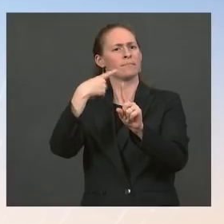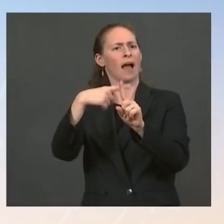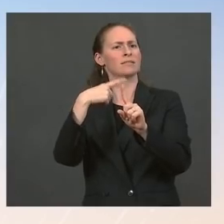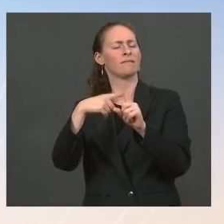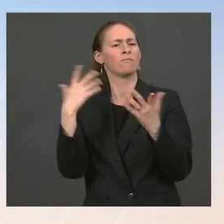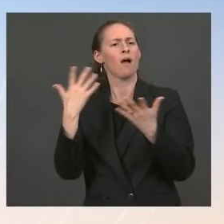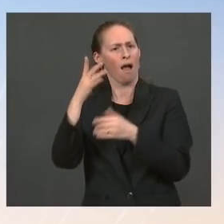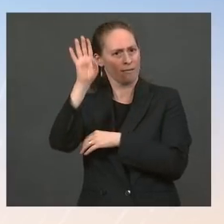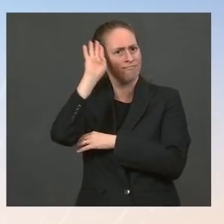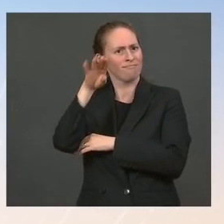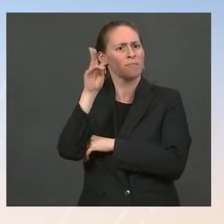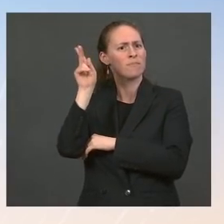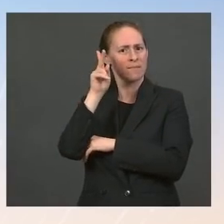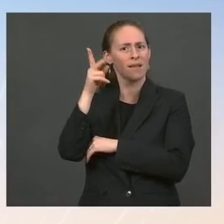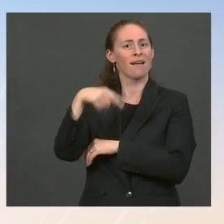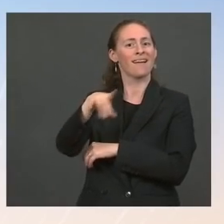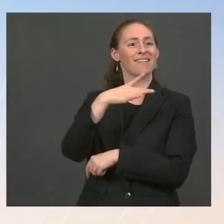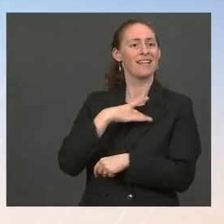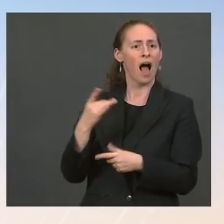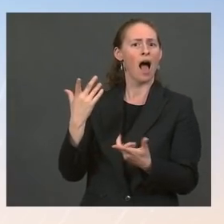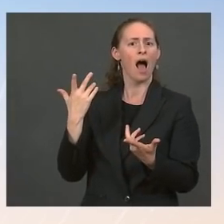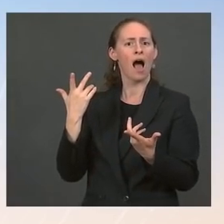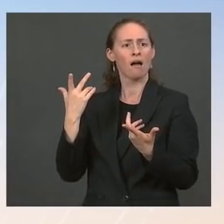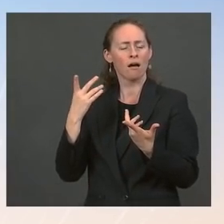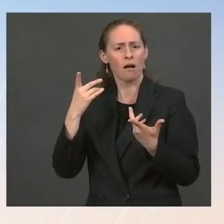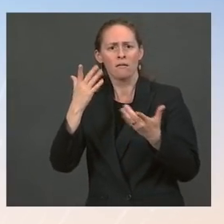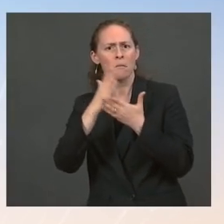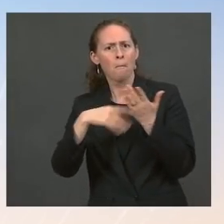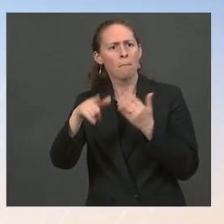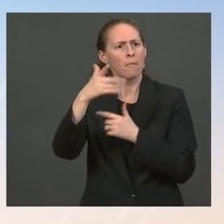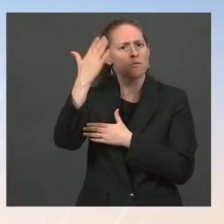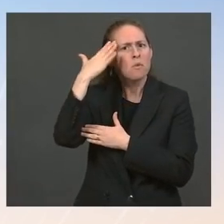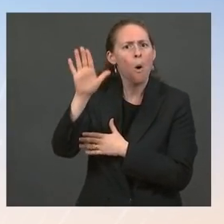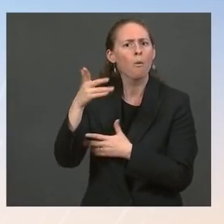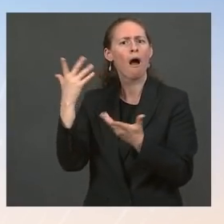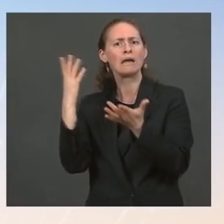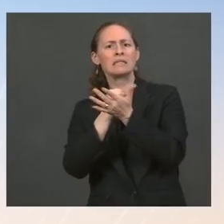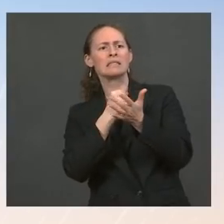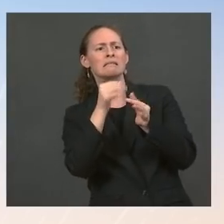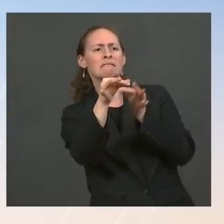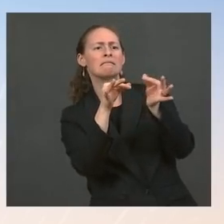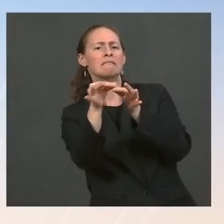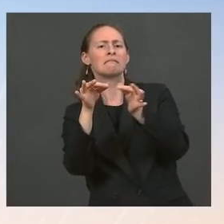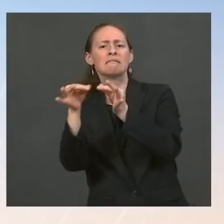and he's going to be out there doing more of it. Go ahead. The Press: Sort of a broad thematic question. You've spoken of the urgency the President feels toward his